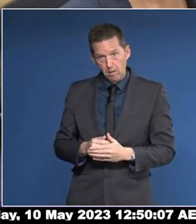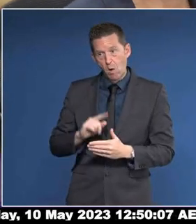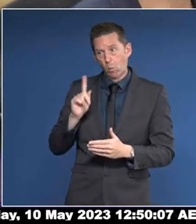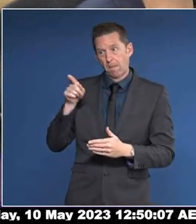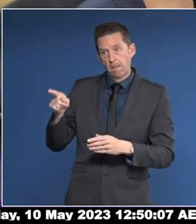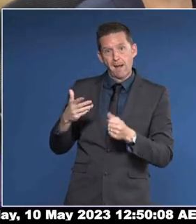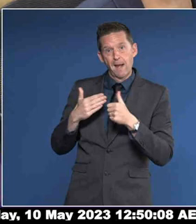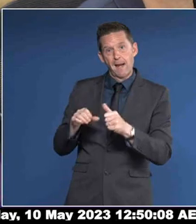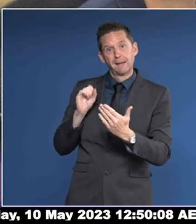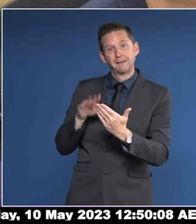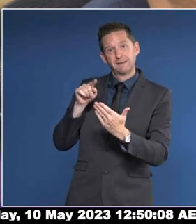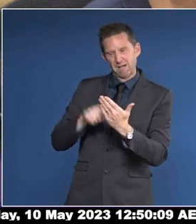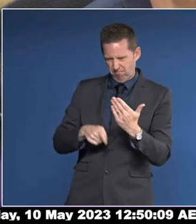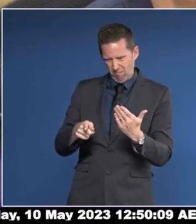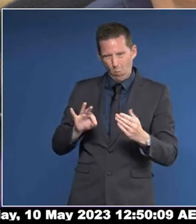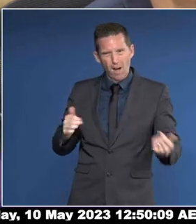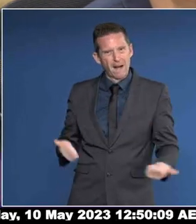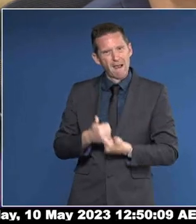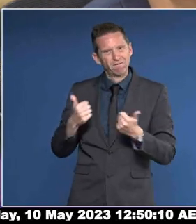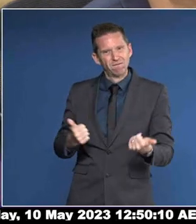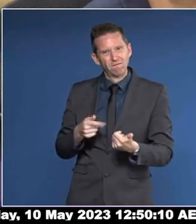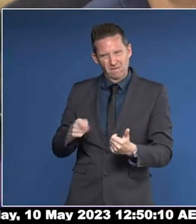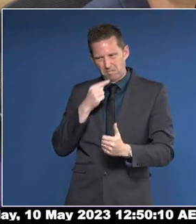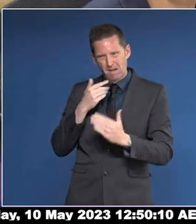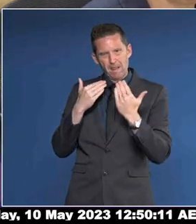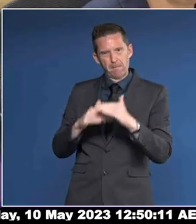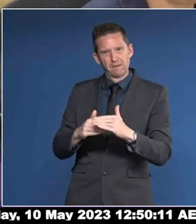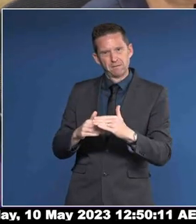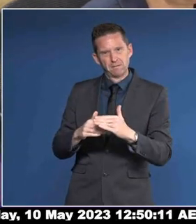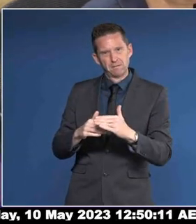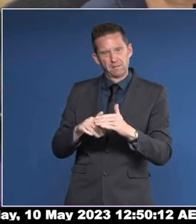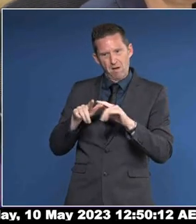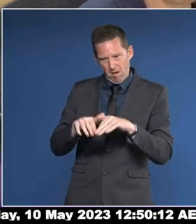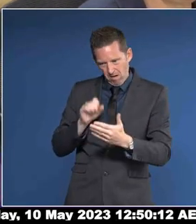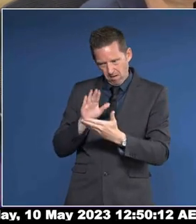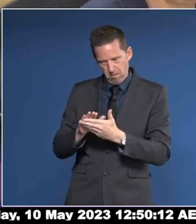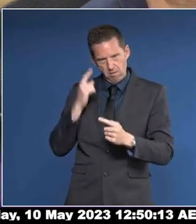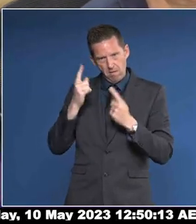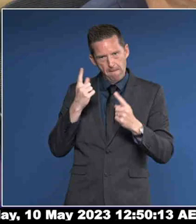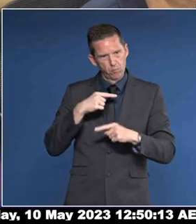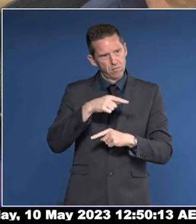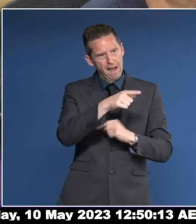was wholly inadequate, given the information provided by the informant. Would you agree with that? MR CLARK: No, I disagree.